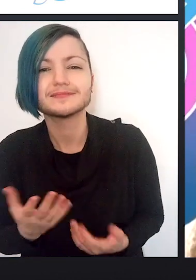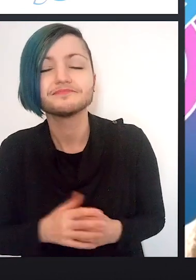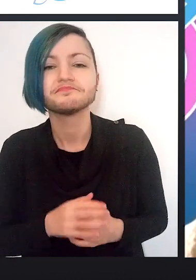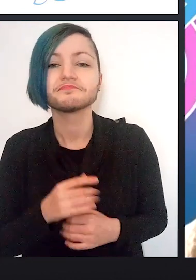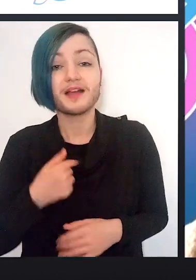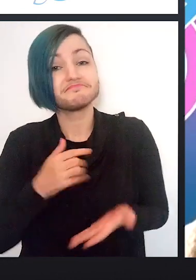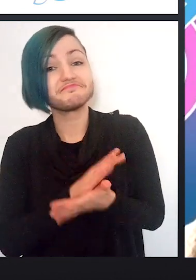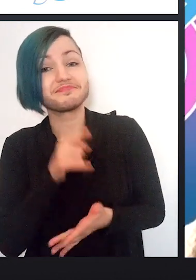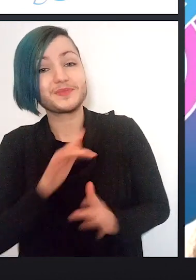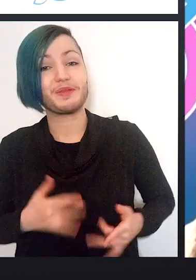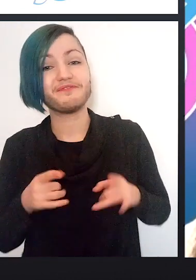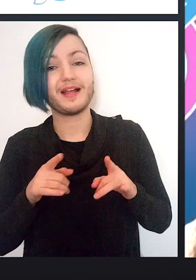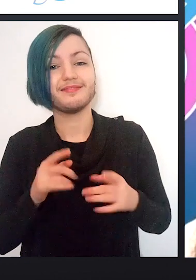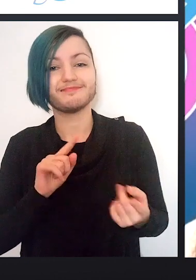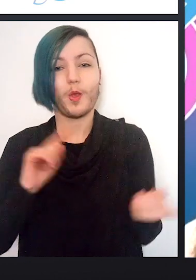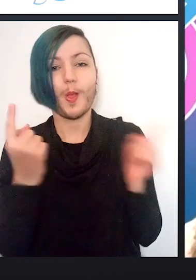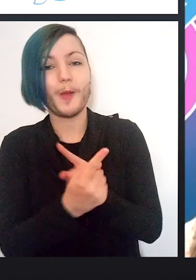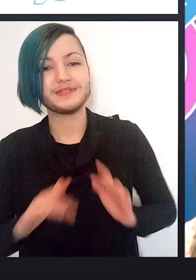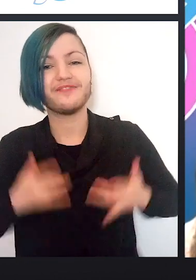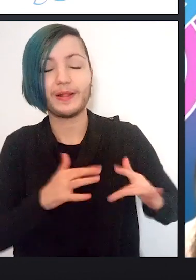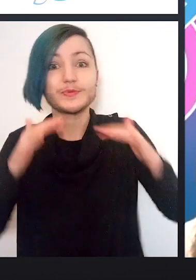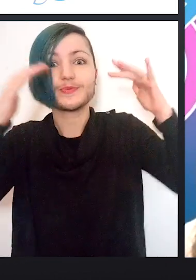But I'm glad you felt high on the high side, that's fabulous.